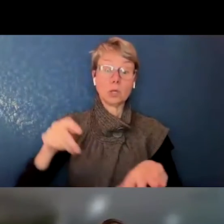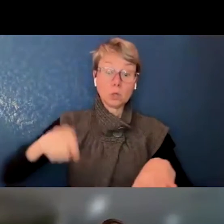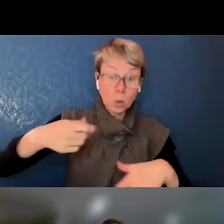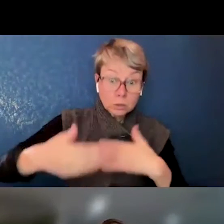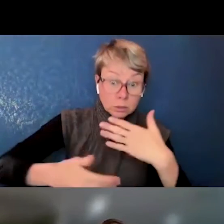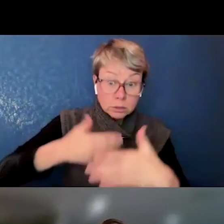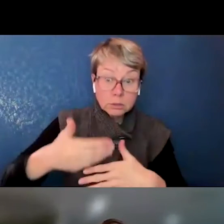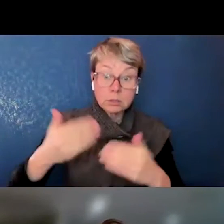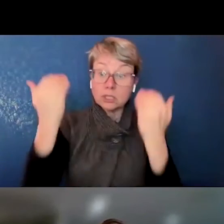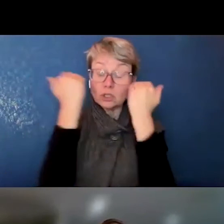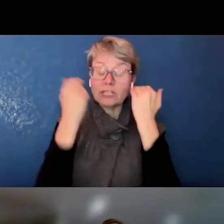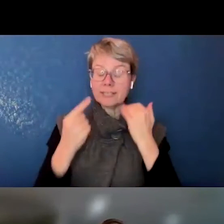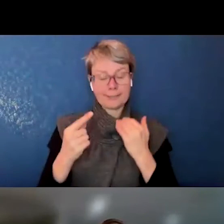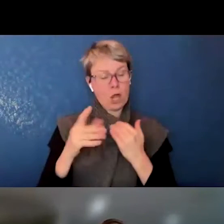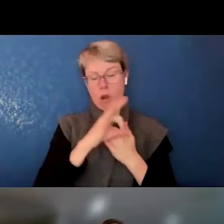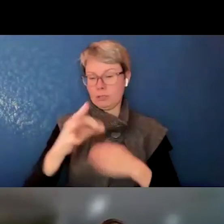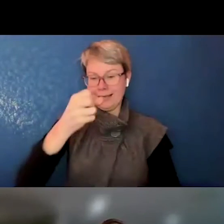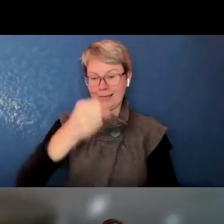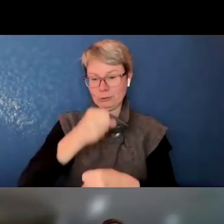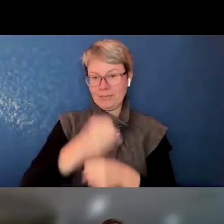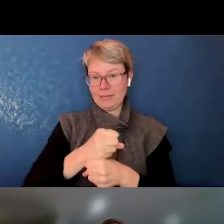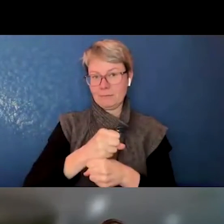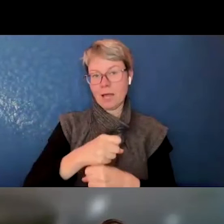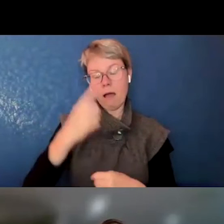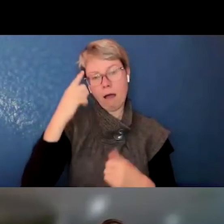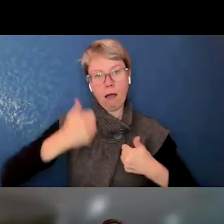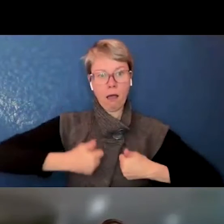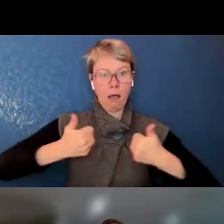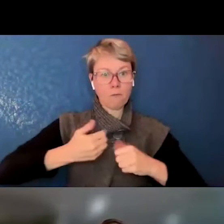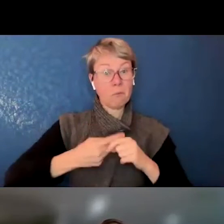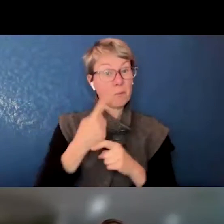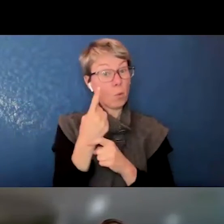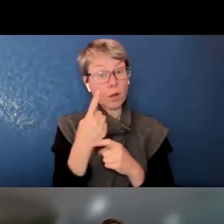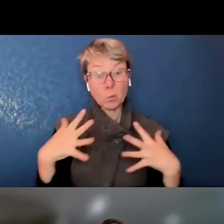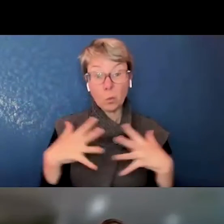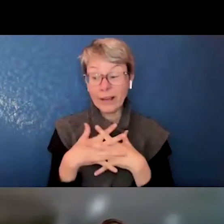one of the good things about criminal defense work in terms of the the general so the specific and